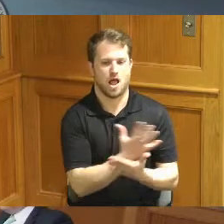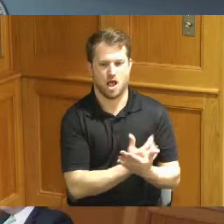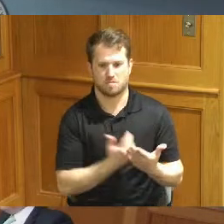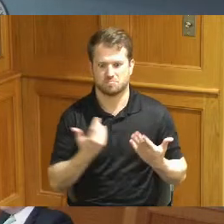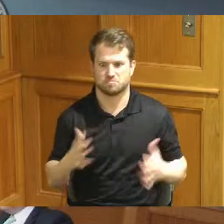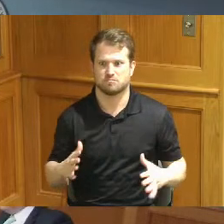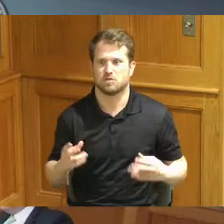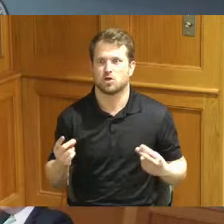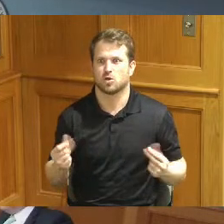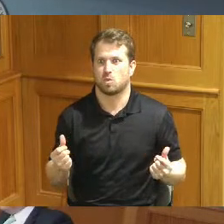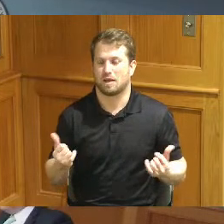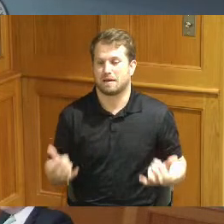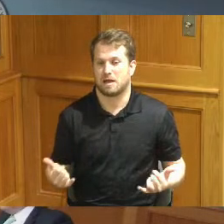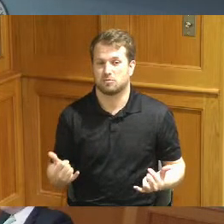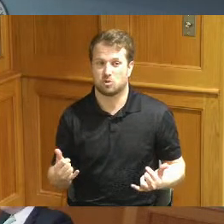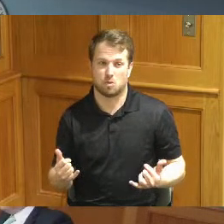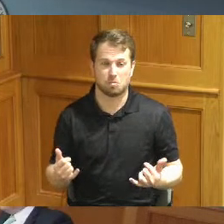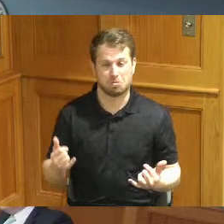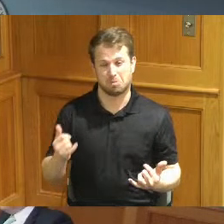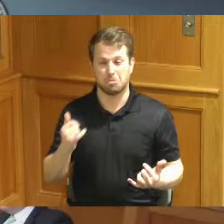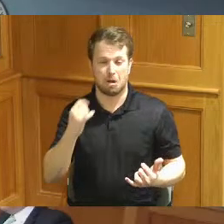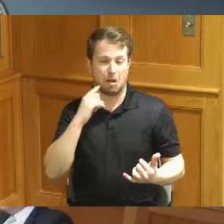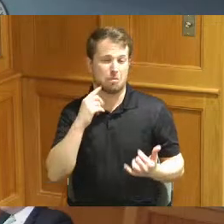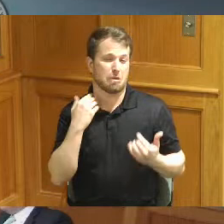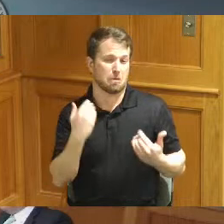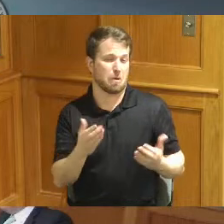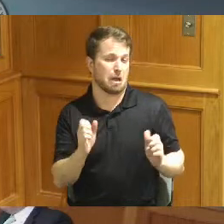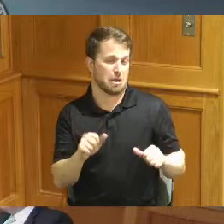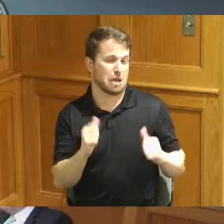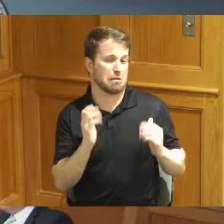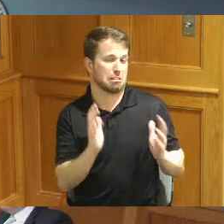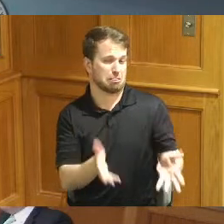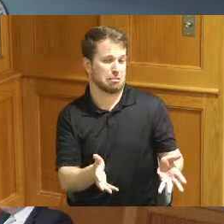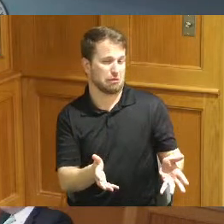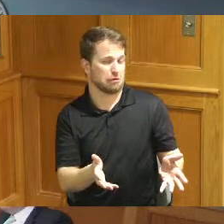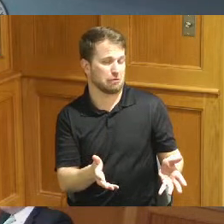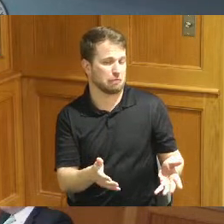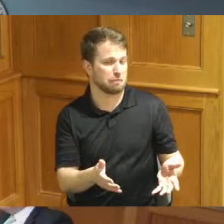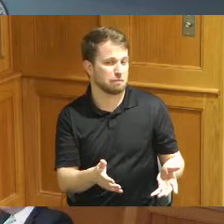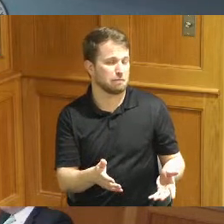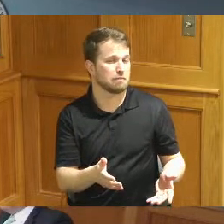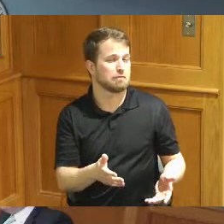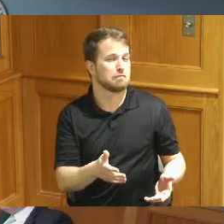quickly so I would err on the side of leaving it on the agenda for the expeditious nature of